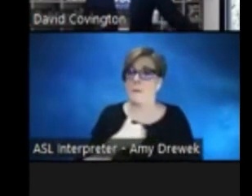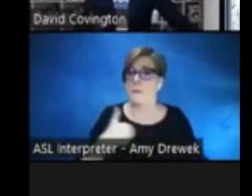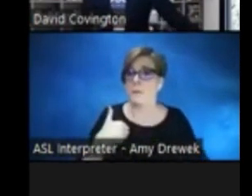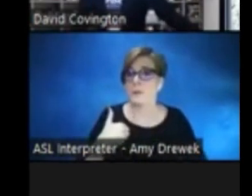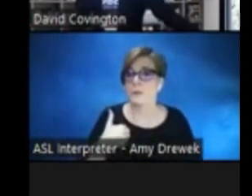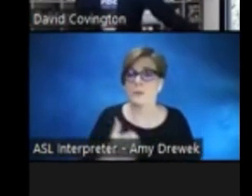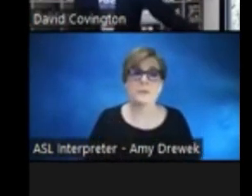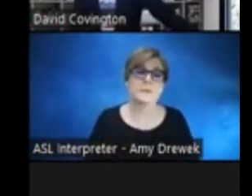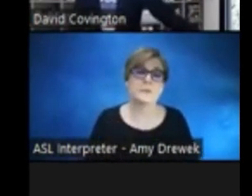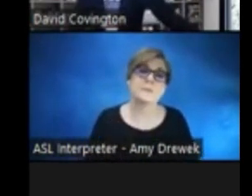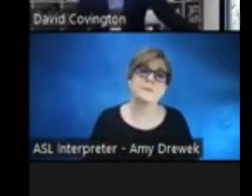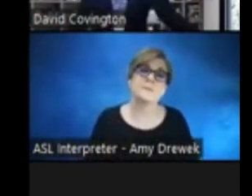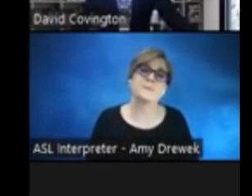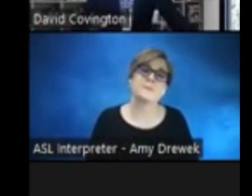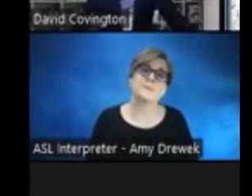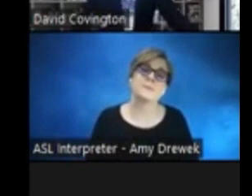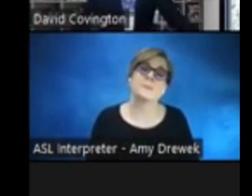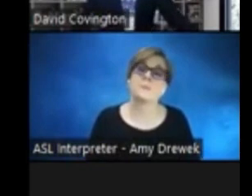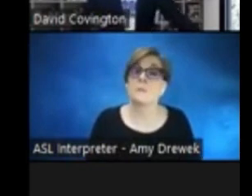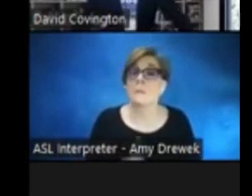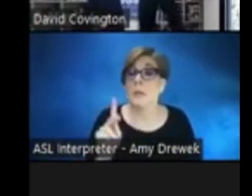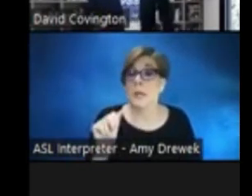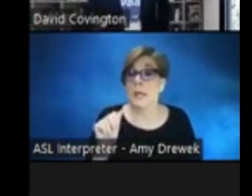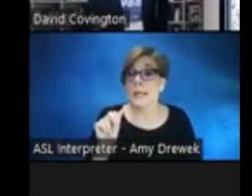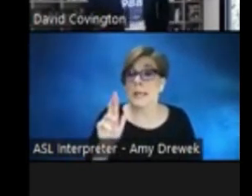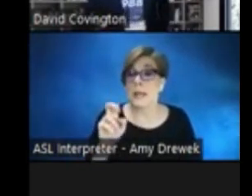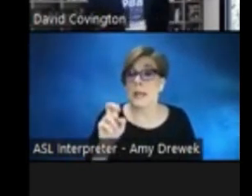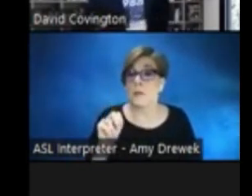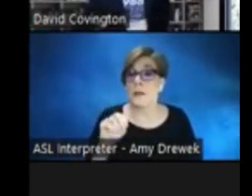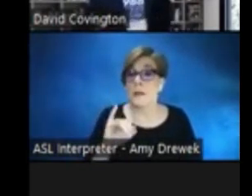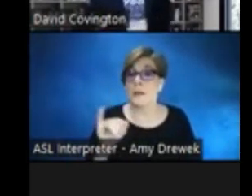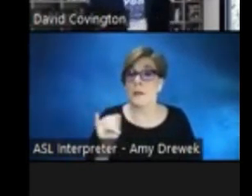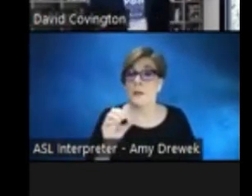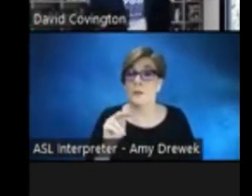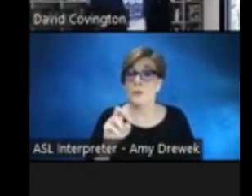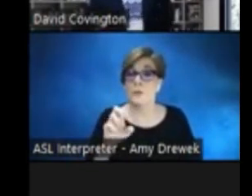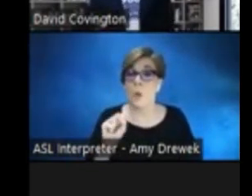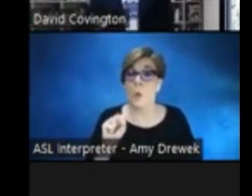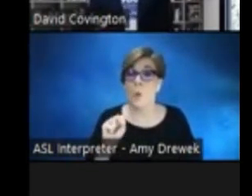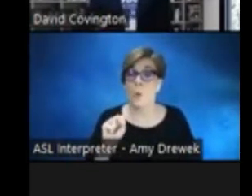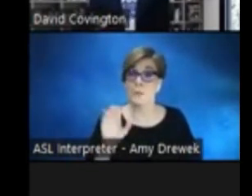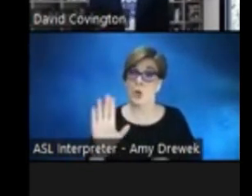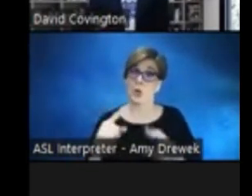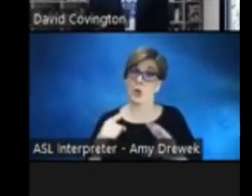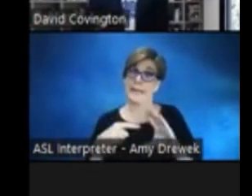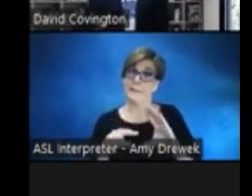KAREN JONES EMAIL WILL PUT THAT IN THE CHAT AND